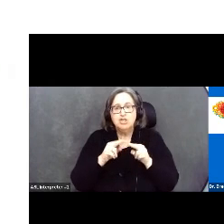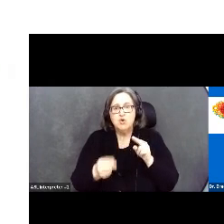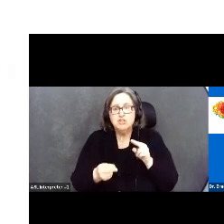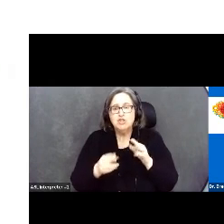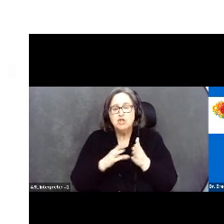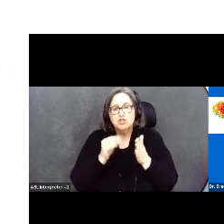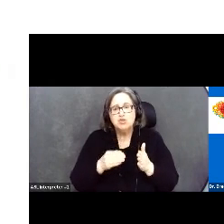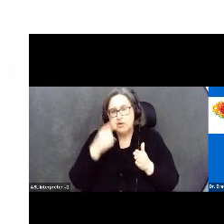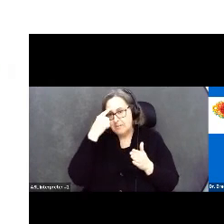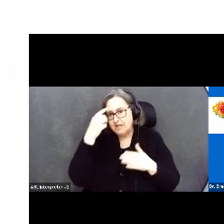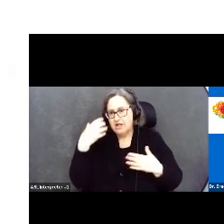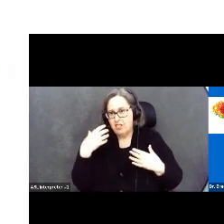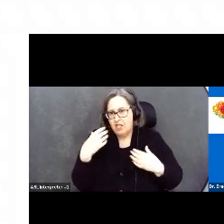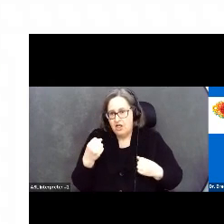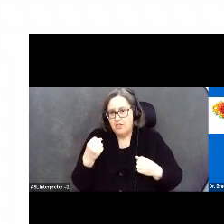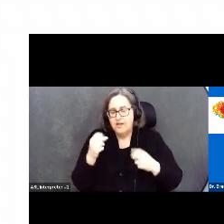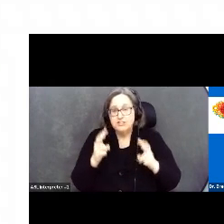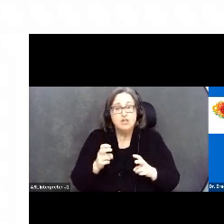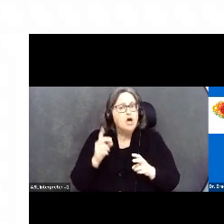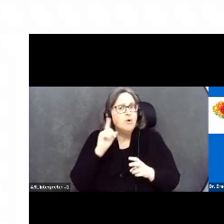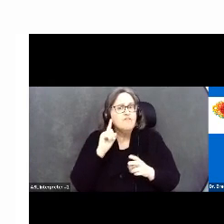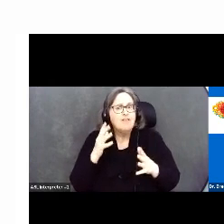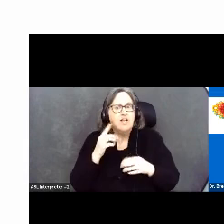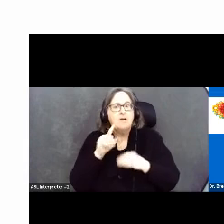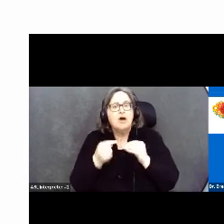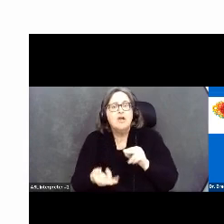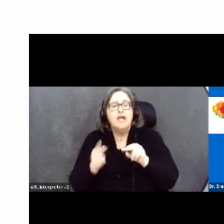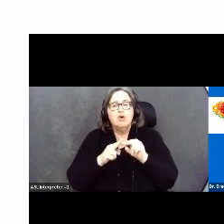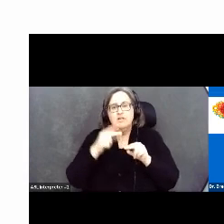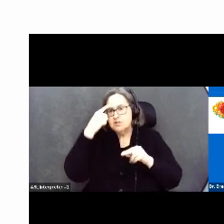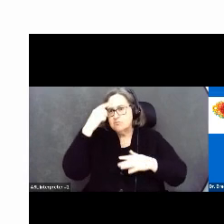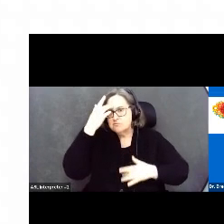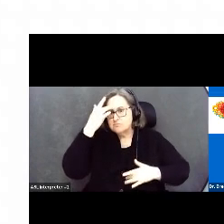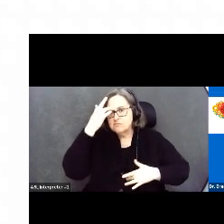in the media about the increase in student mental health issues. For some students,